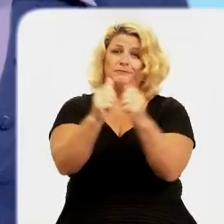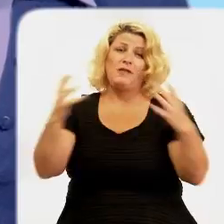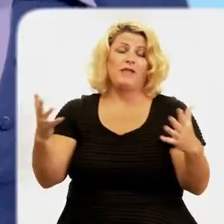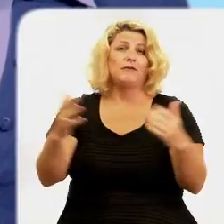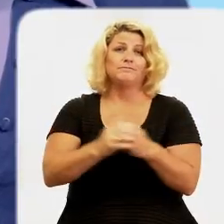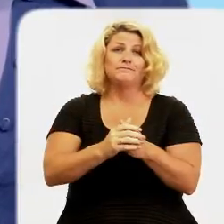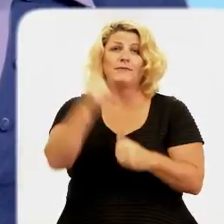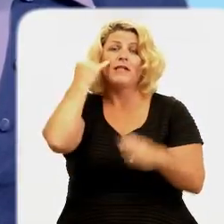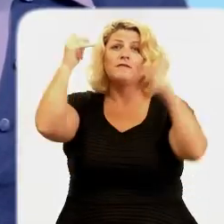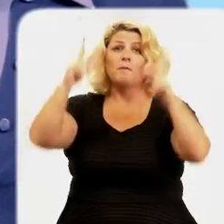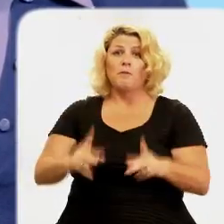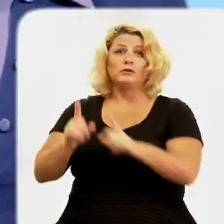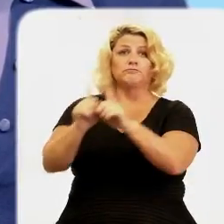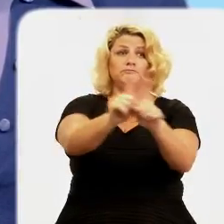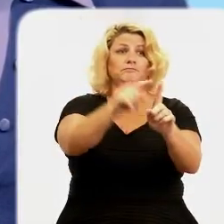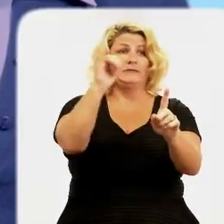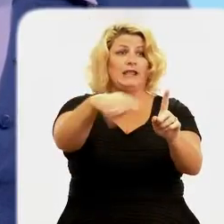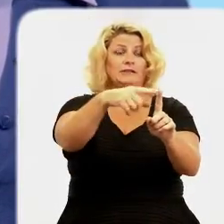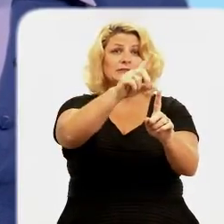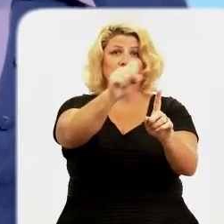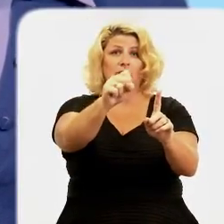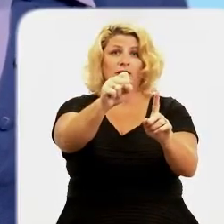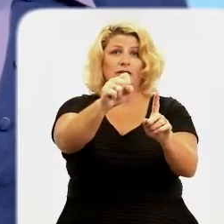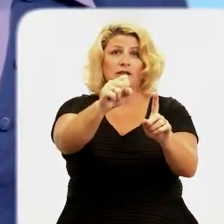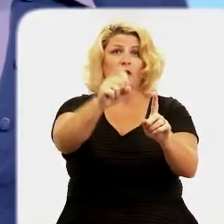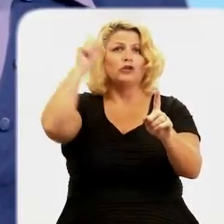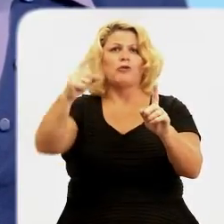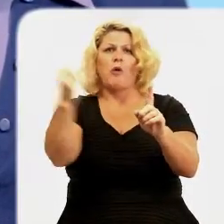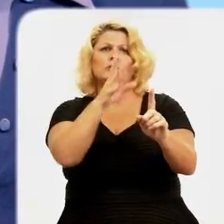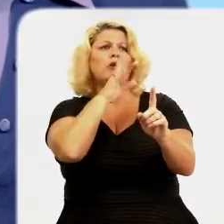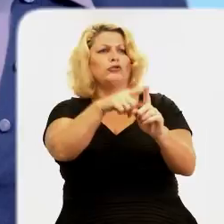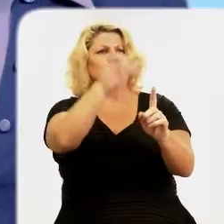If someone accompanies a patient with a disability, providers should always address the patient directly.